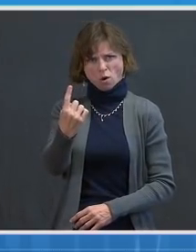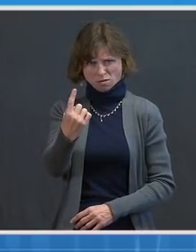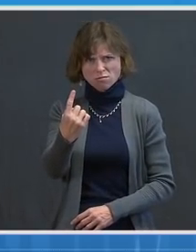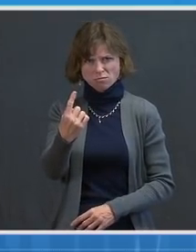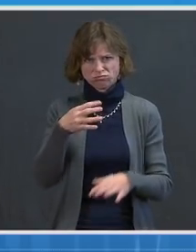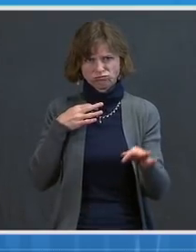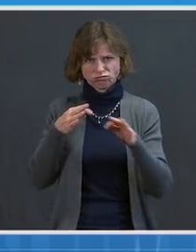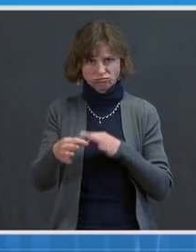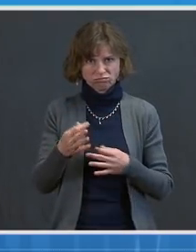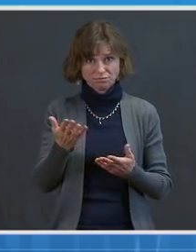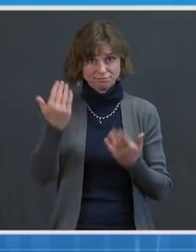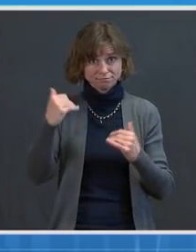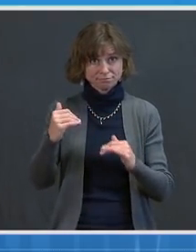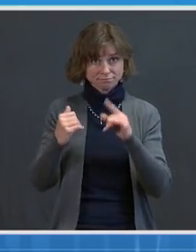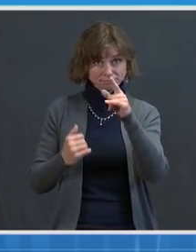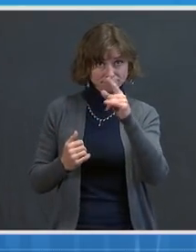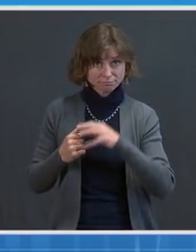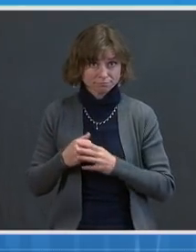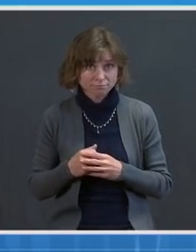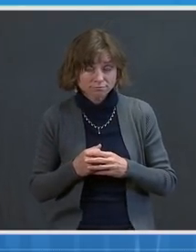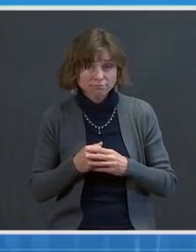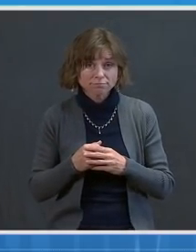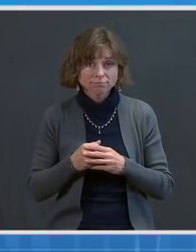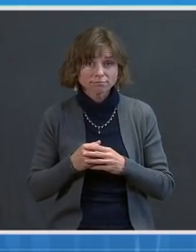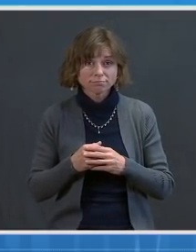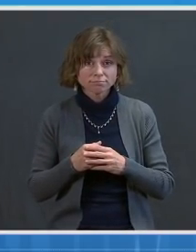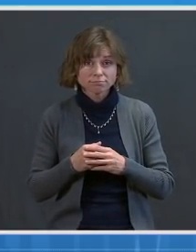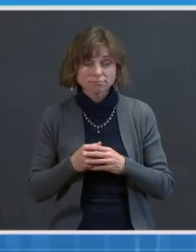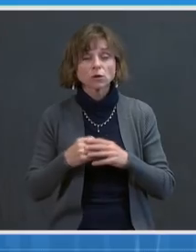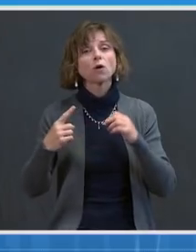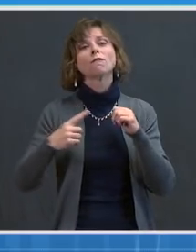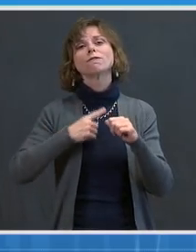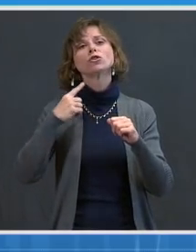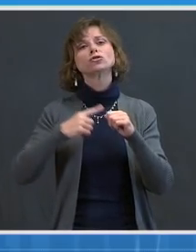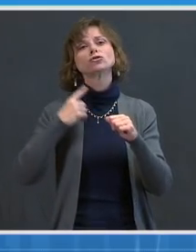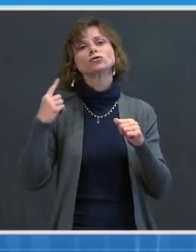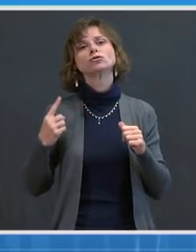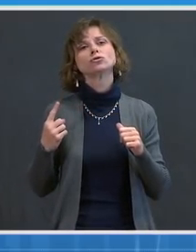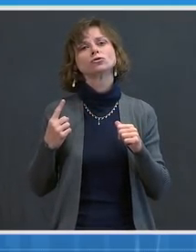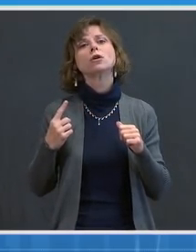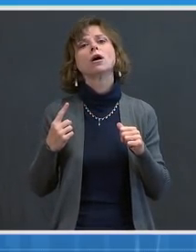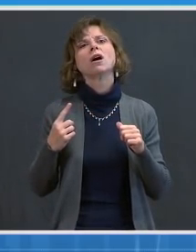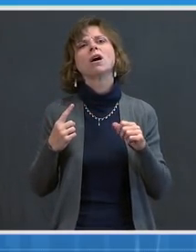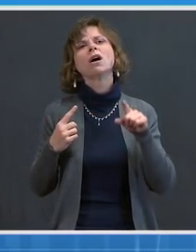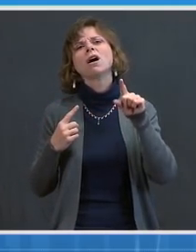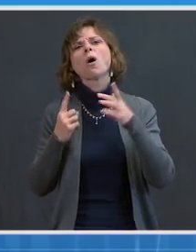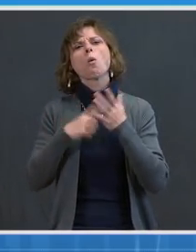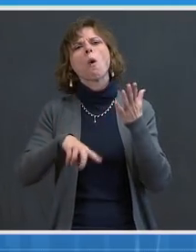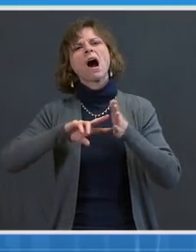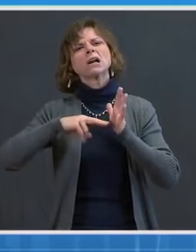If I could have the next slide please. First of all, let's take a look at what we mean by "special populations."